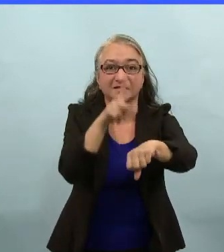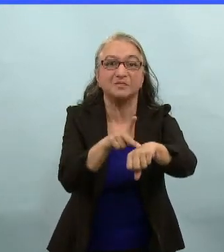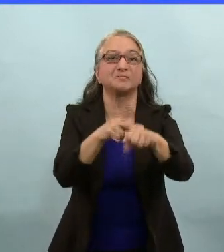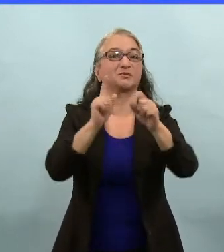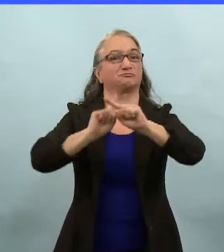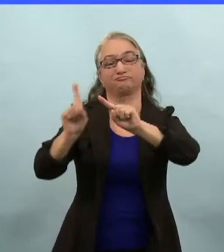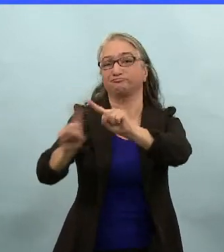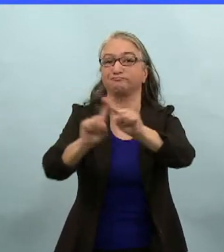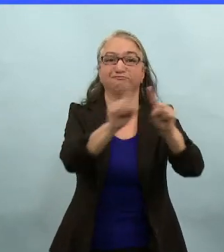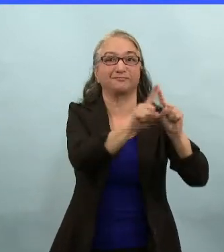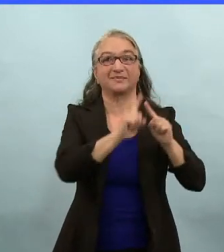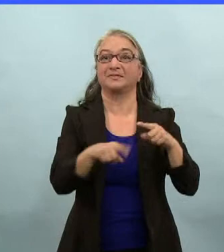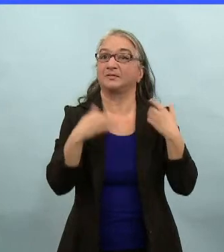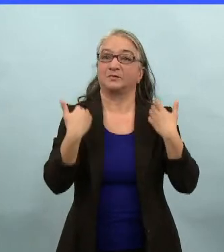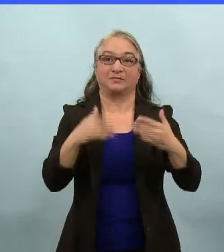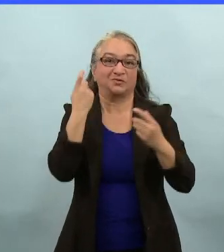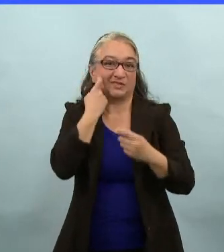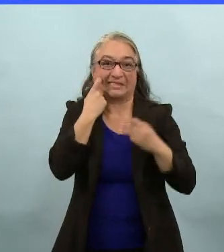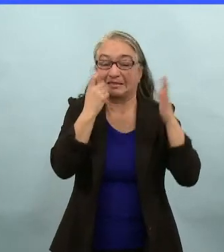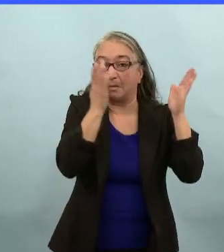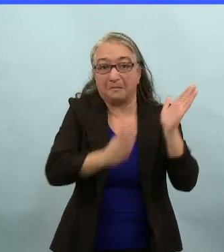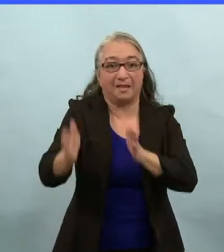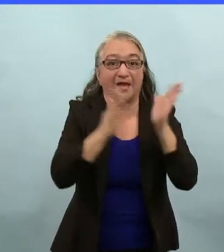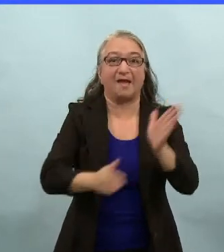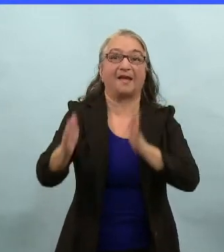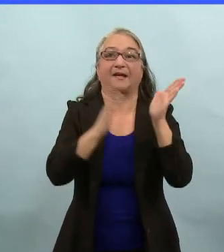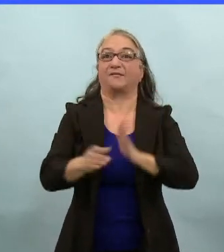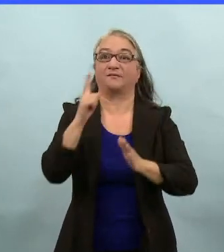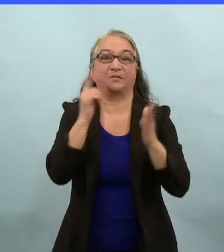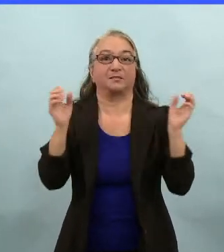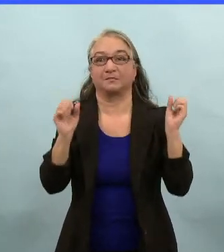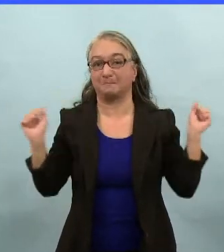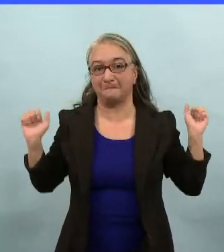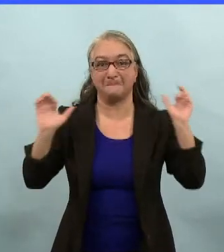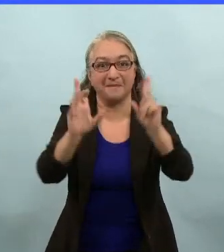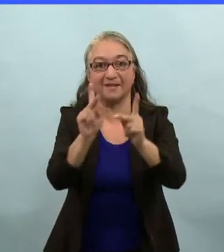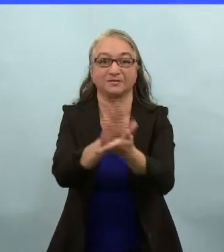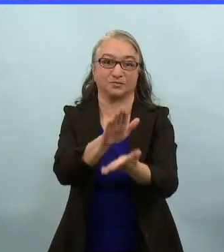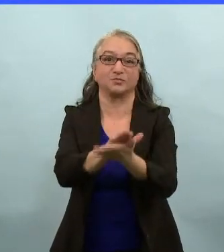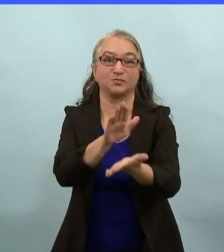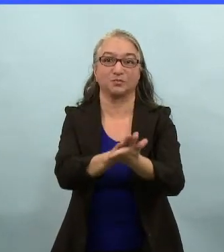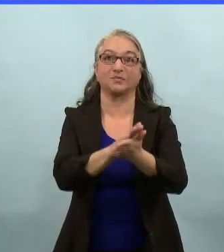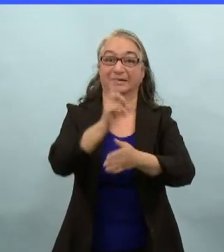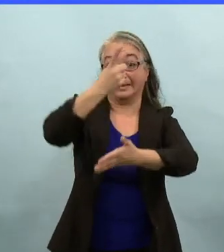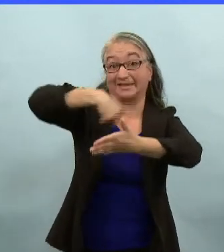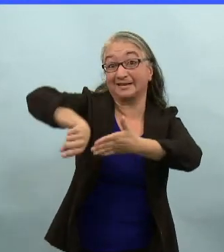prepare for the return of in-person learning next week thank you for your willingness